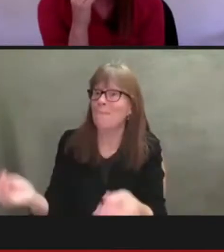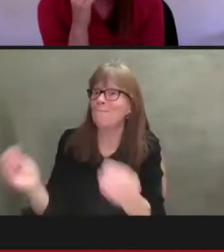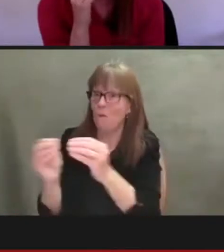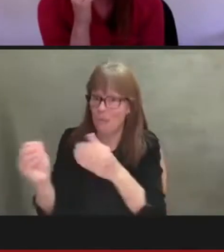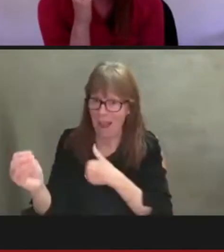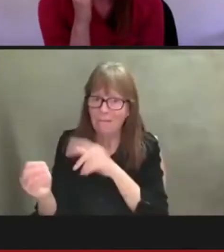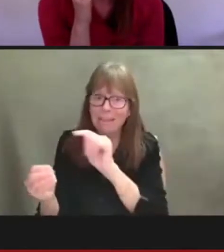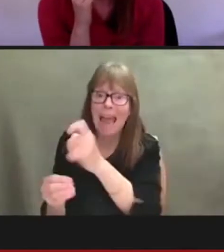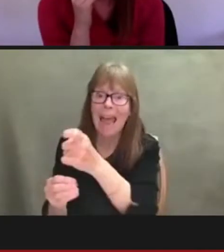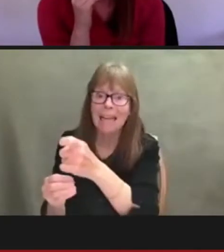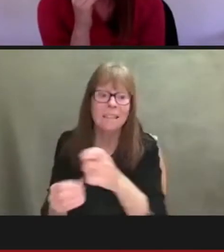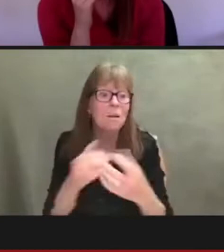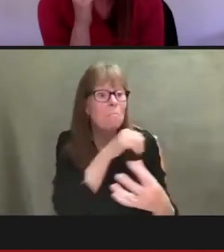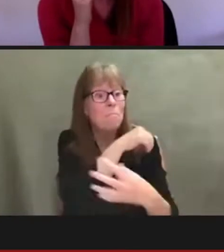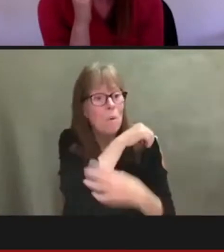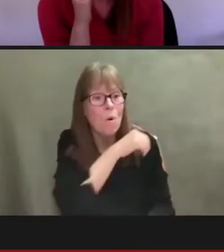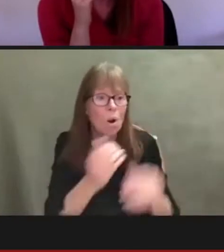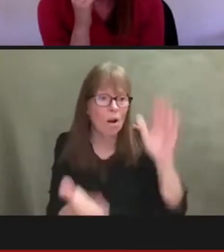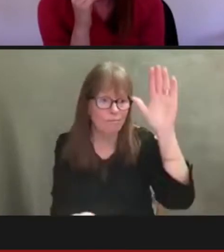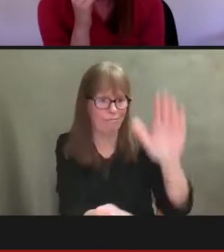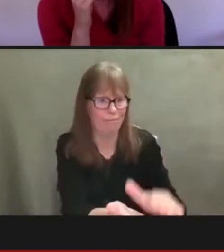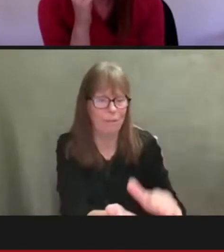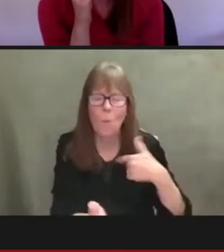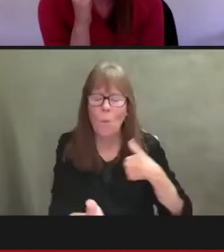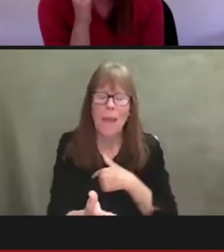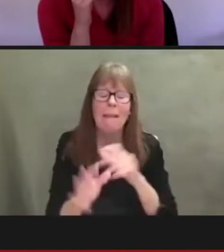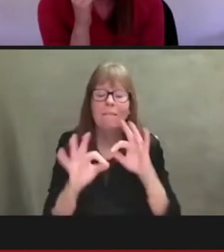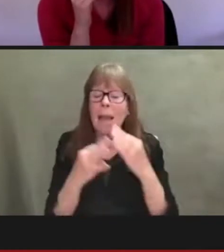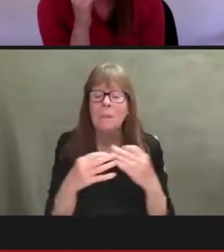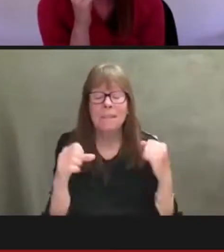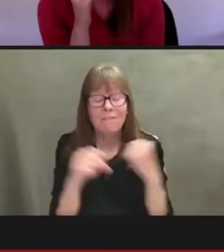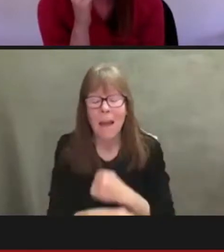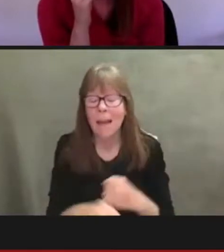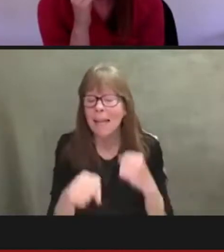So we get family after family fighting the schools and basically essentially fighting